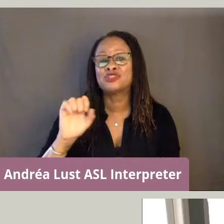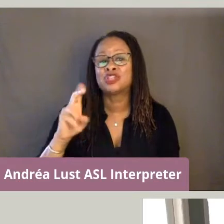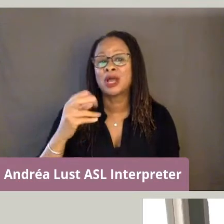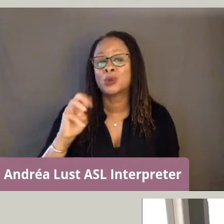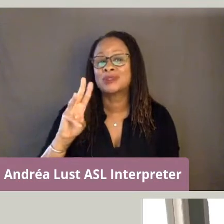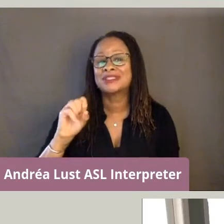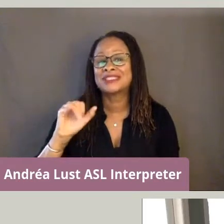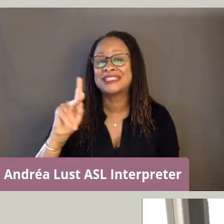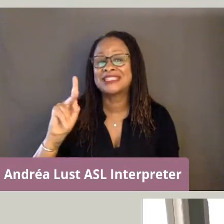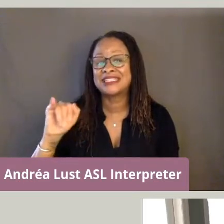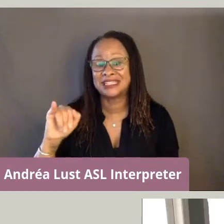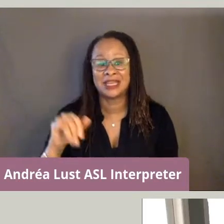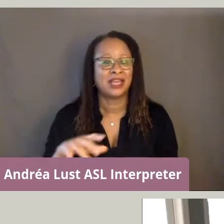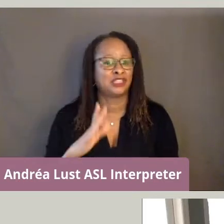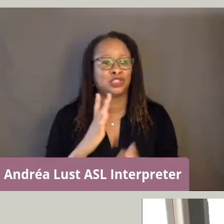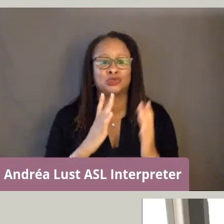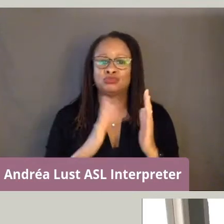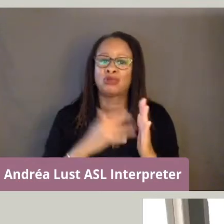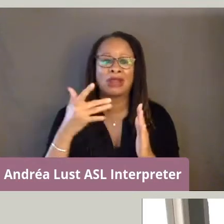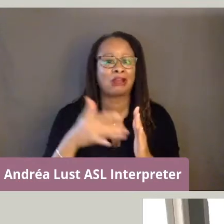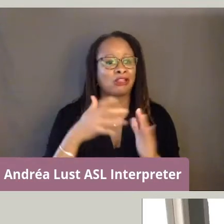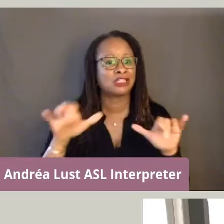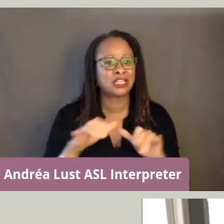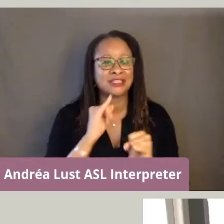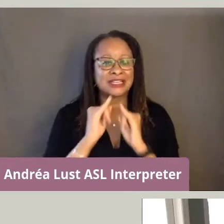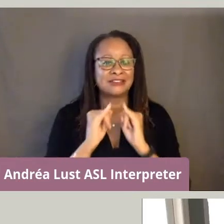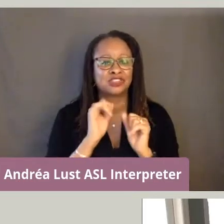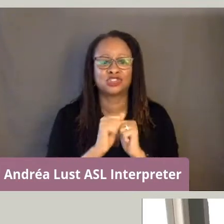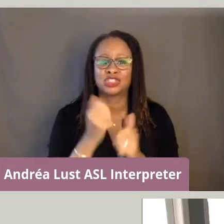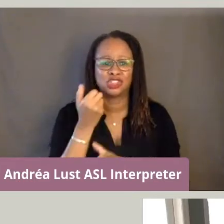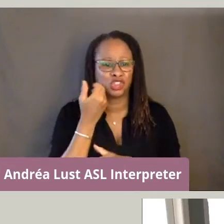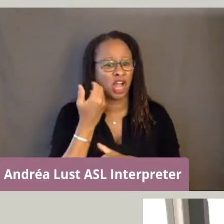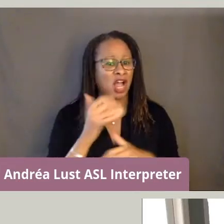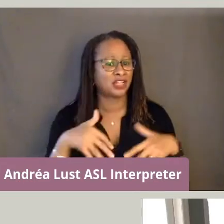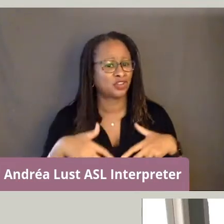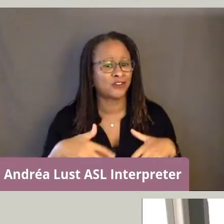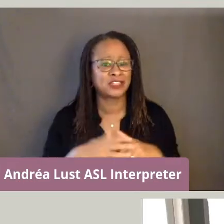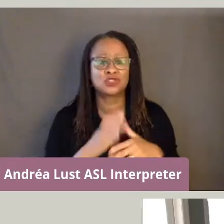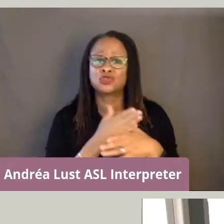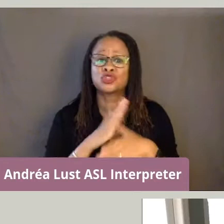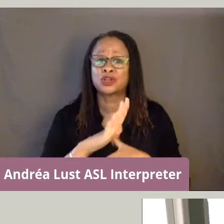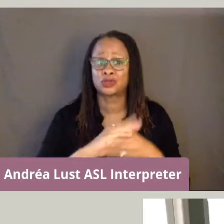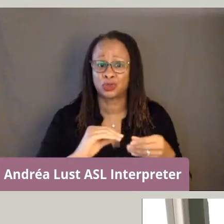because she rarely does interviews, and she was shy and nervous to share her stories.